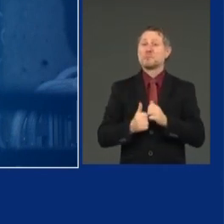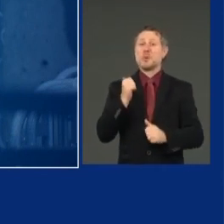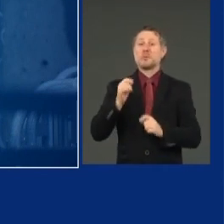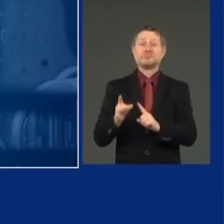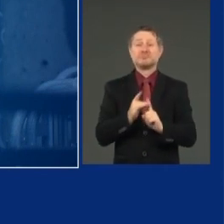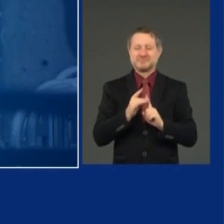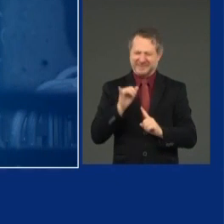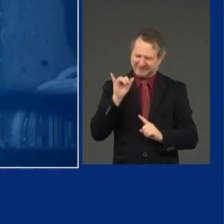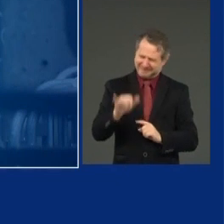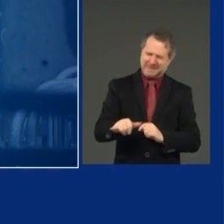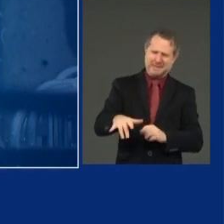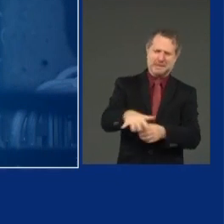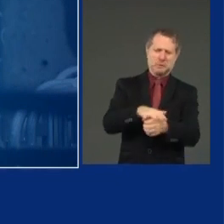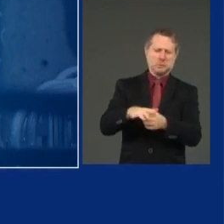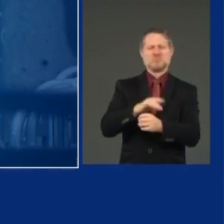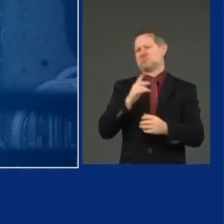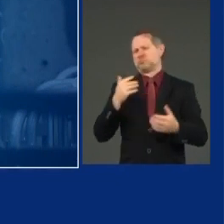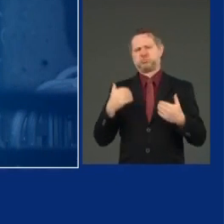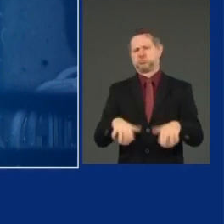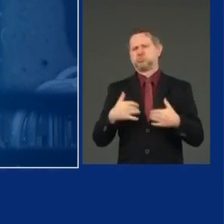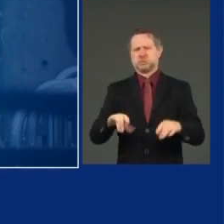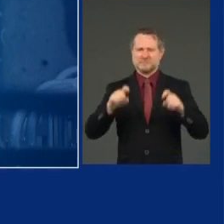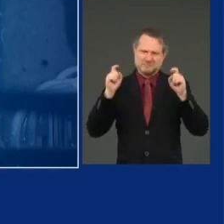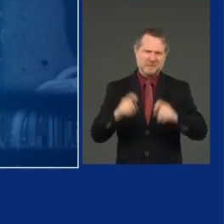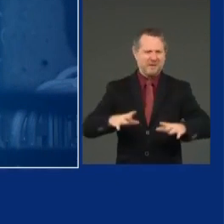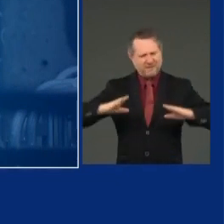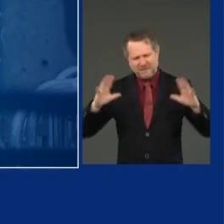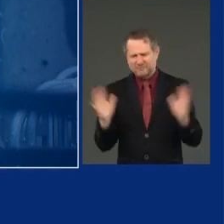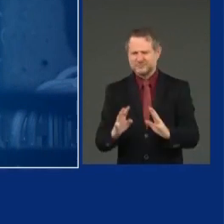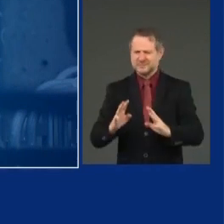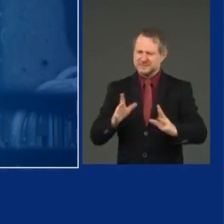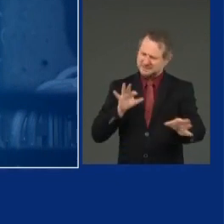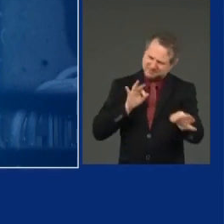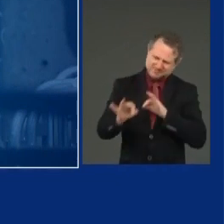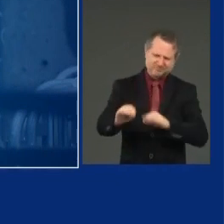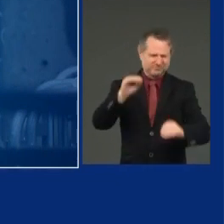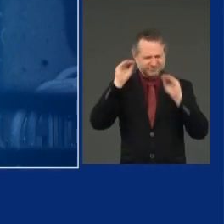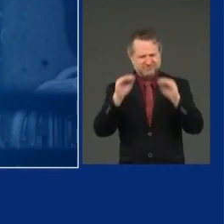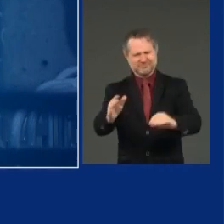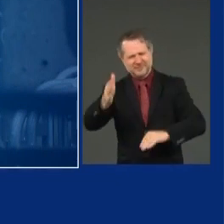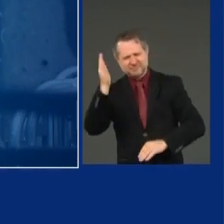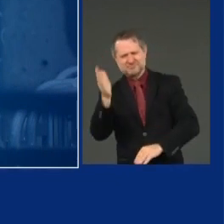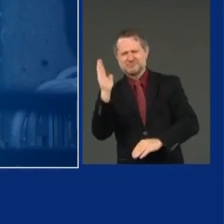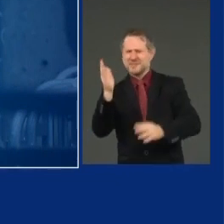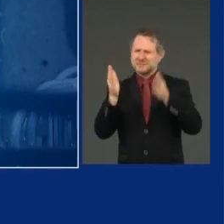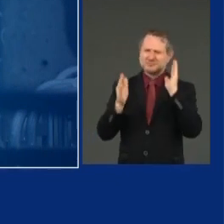OUTREACH. DO THE TESTING AND DO THE OUTREACH. THAT'S WHERE THE CASES ARE